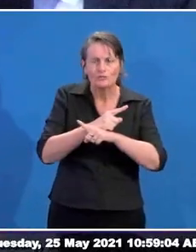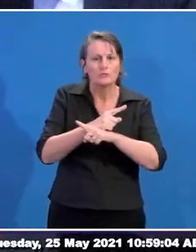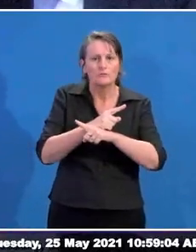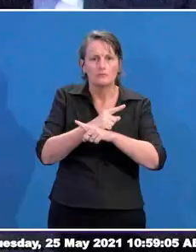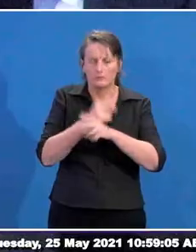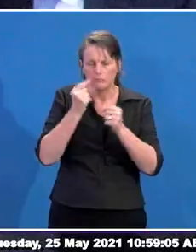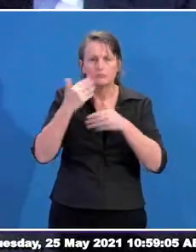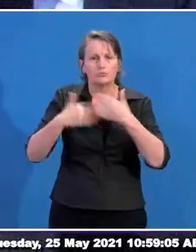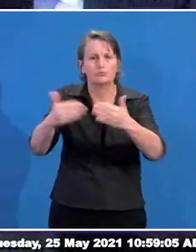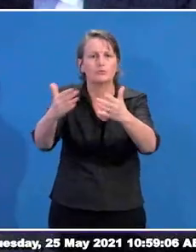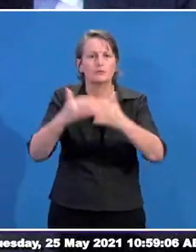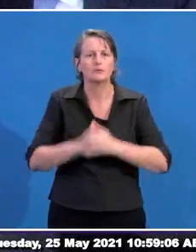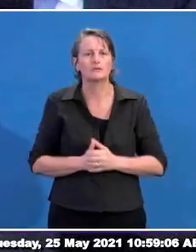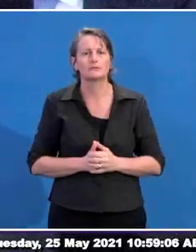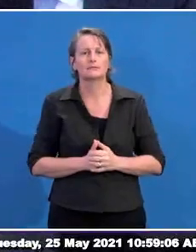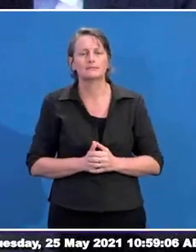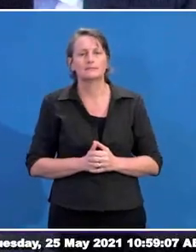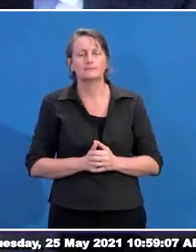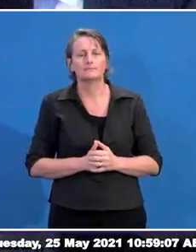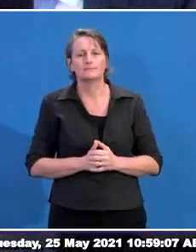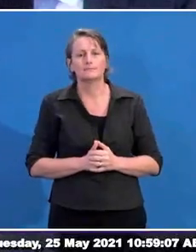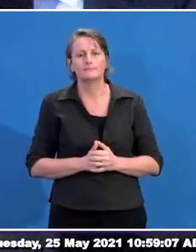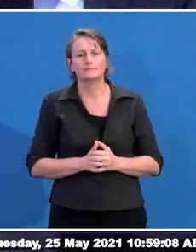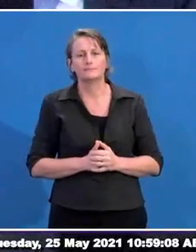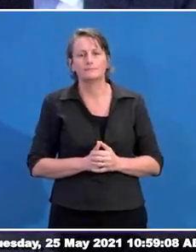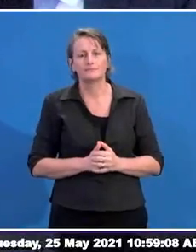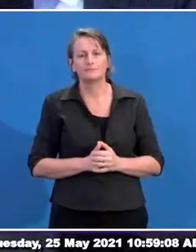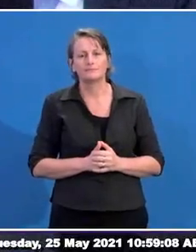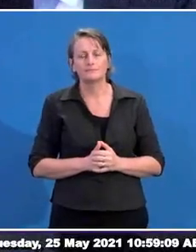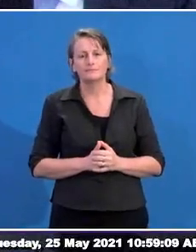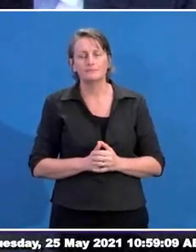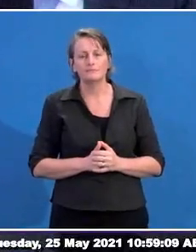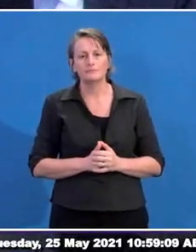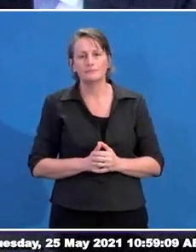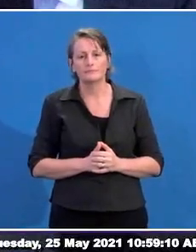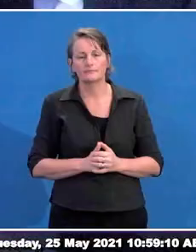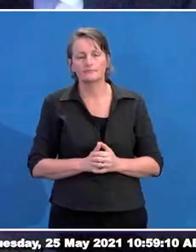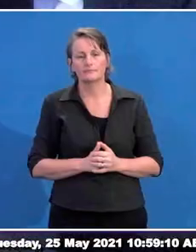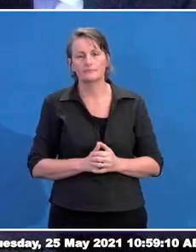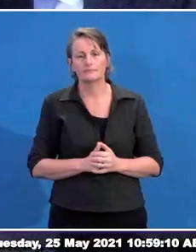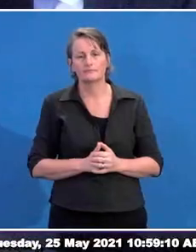But if that doesn't happen, let's do it planned.